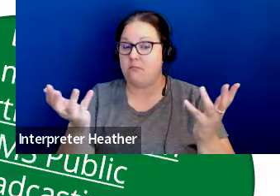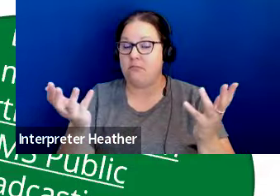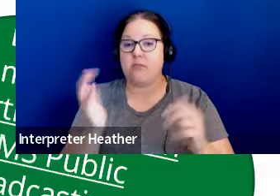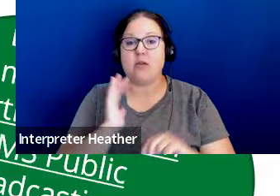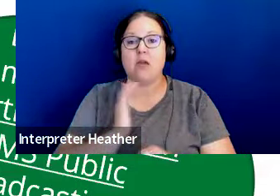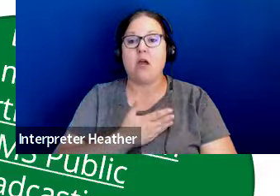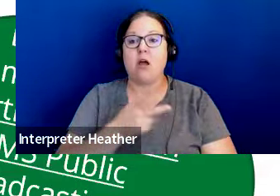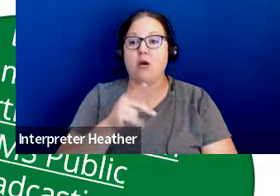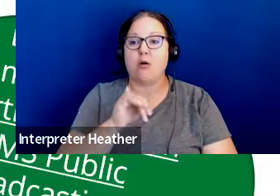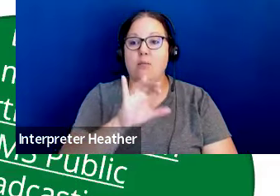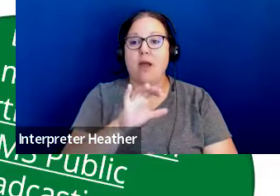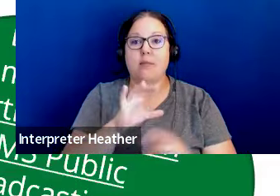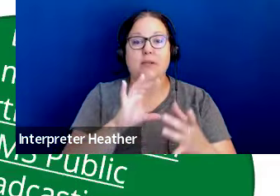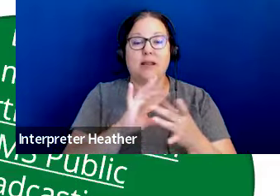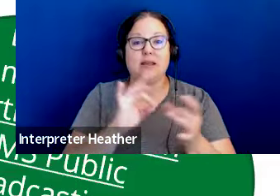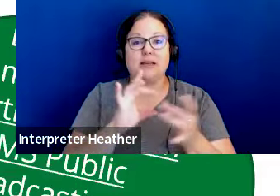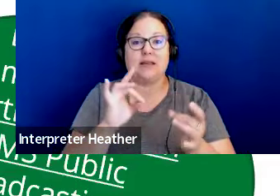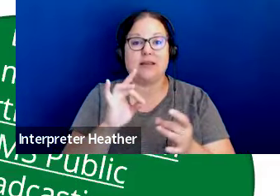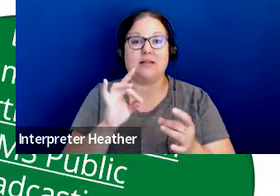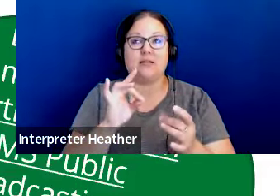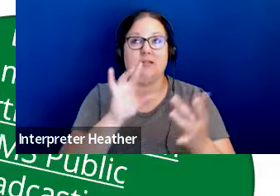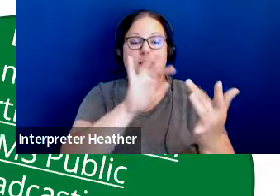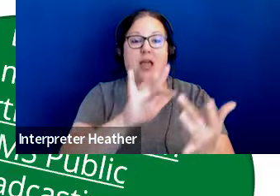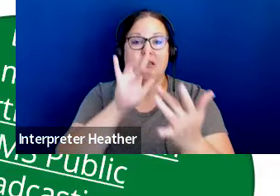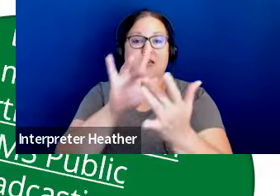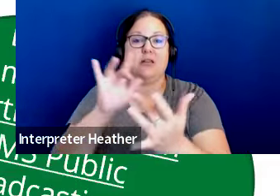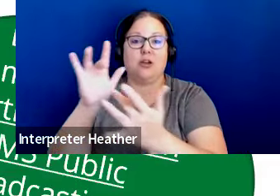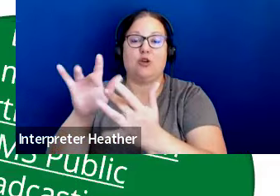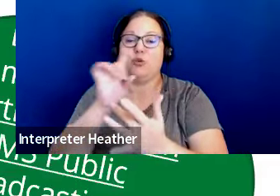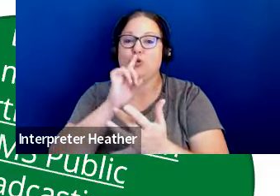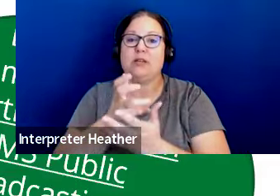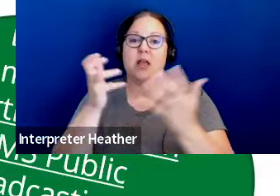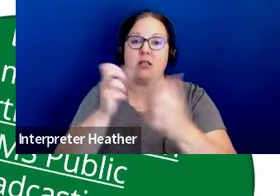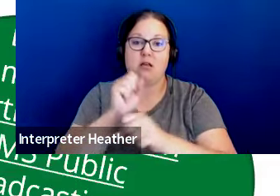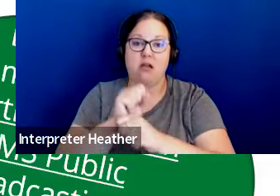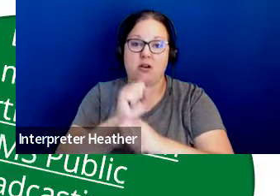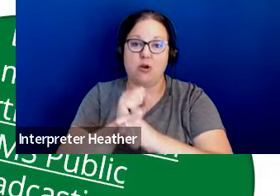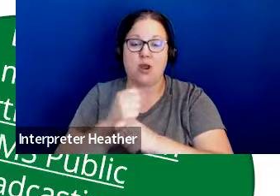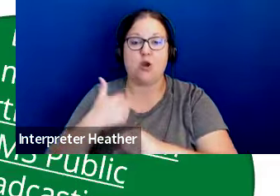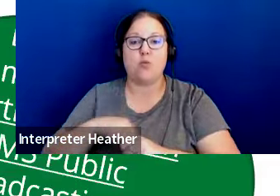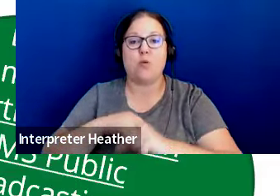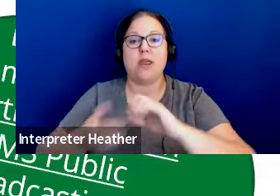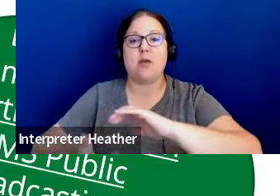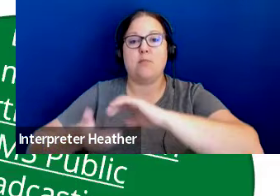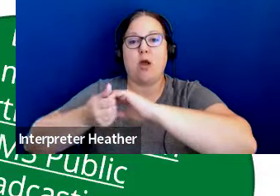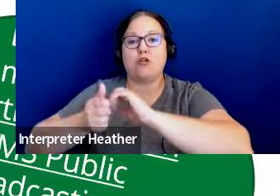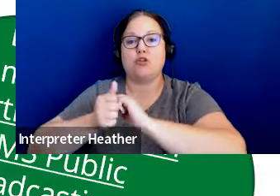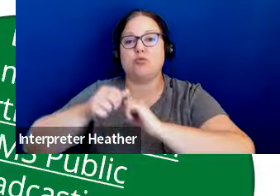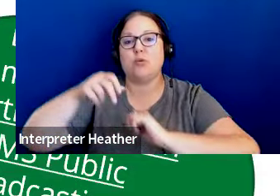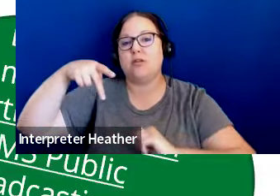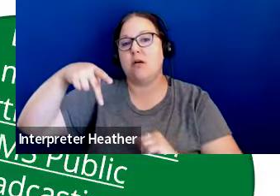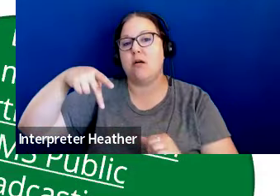outreach messaging was very robust. We partnered with our Mississippi public broadcasting system,